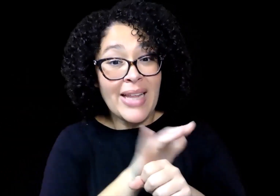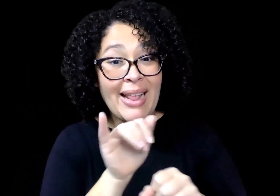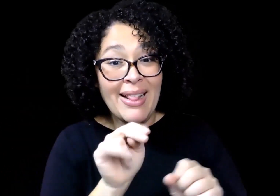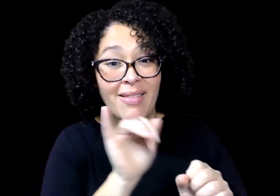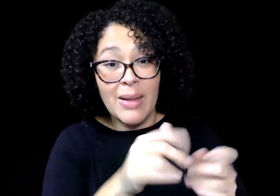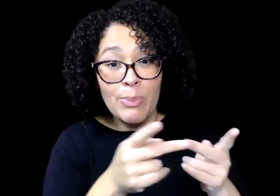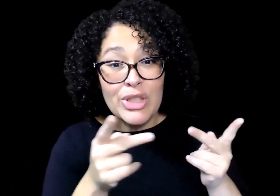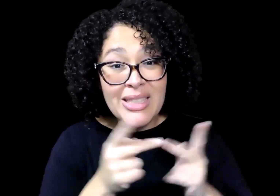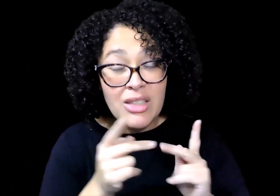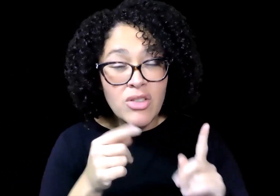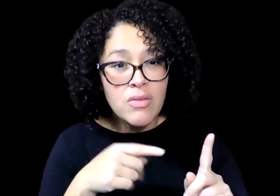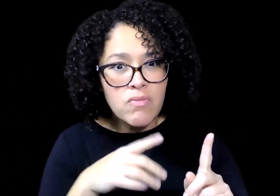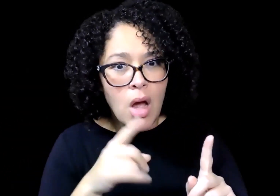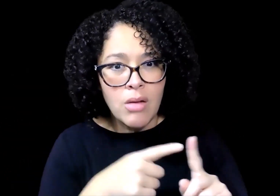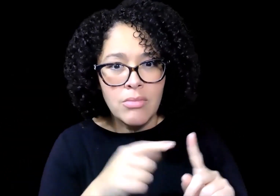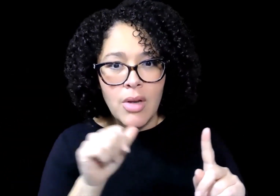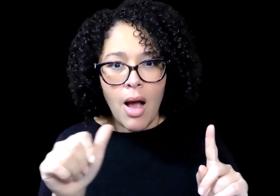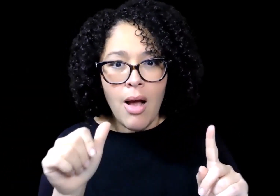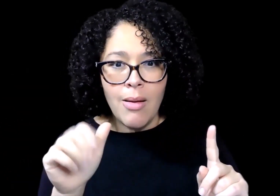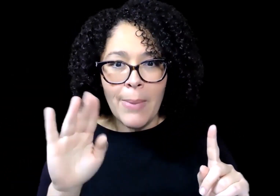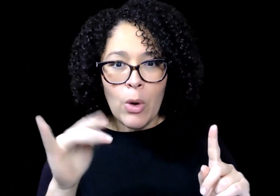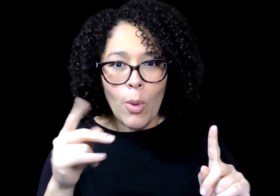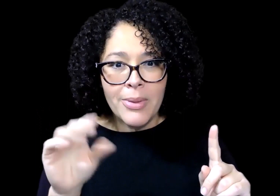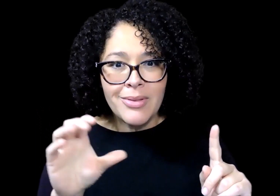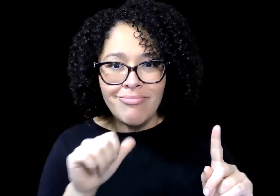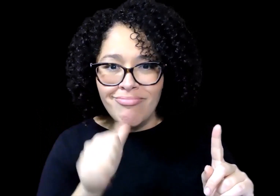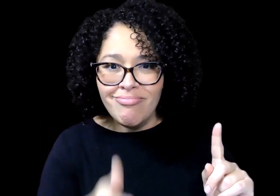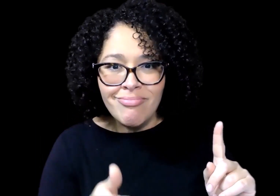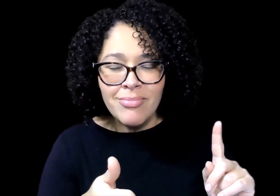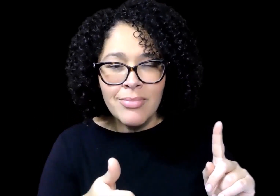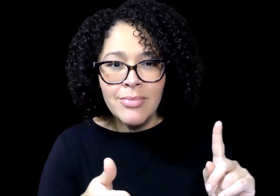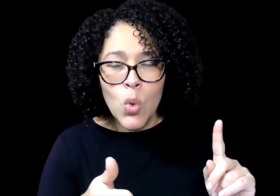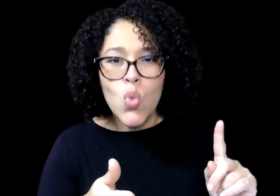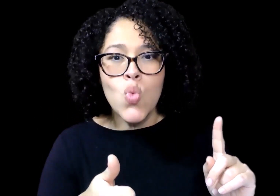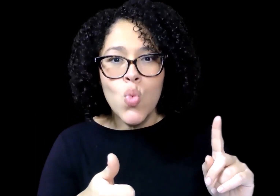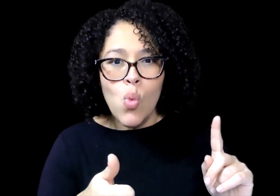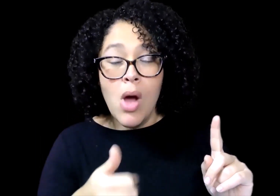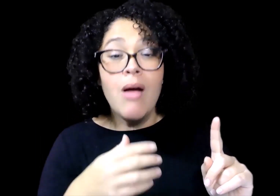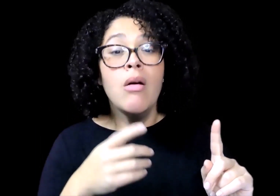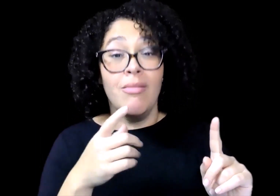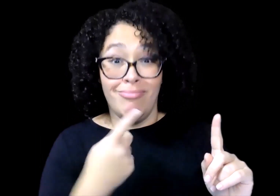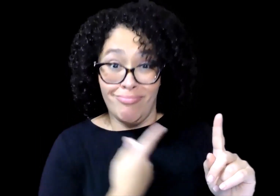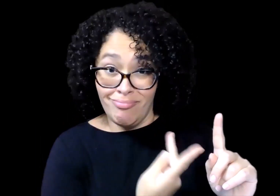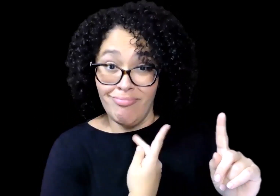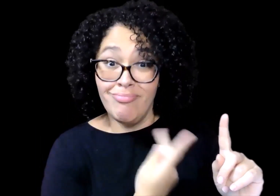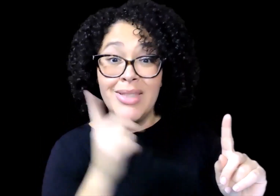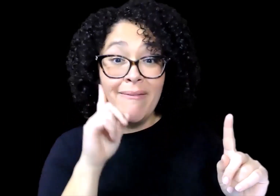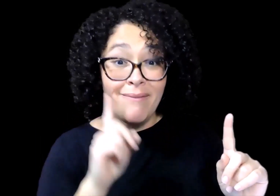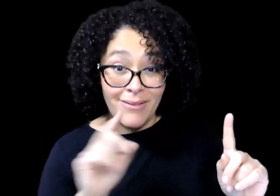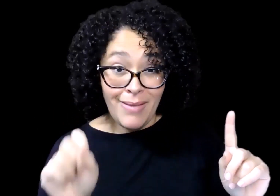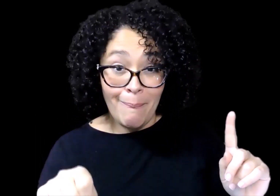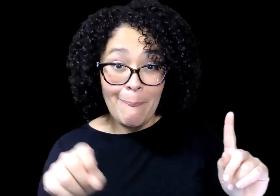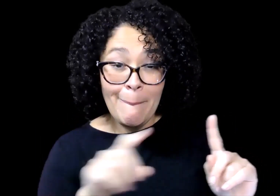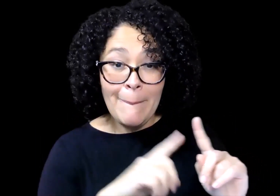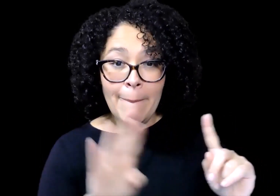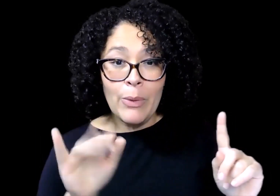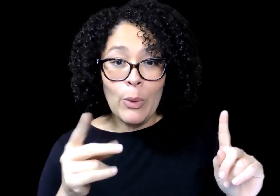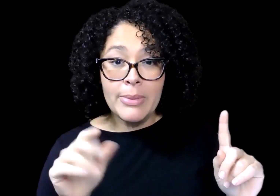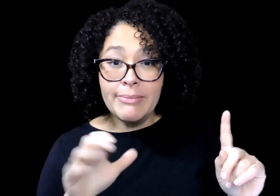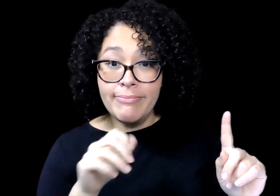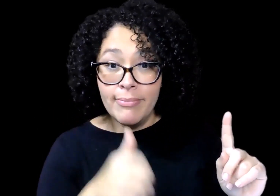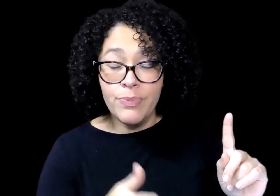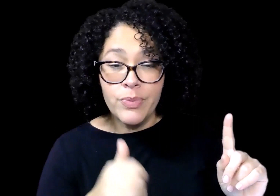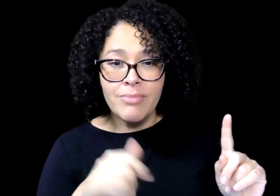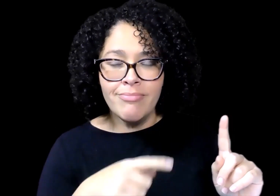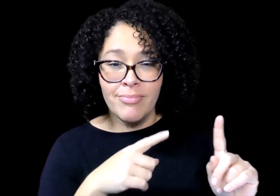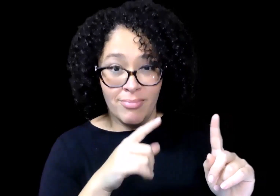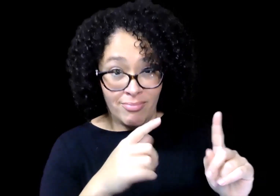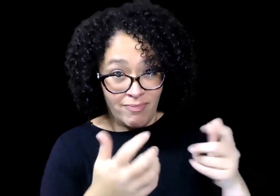did hire someone else to fill the position it was not a BIPOC person but it was a deaf person